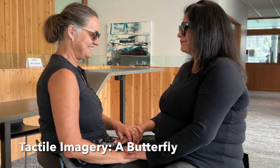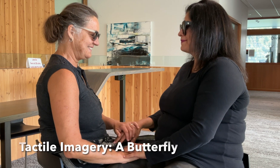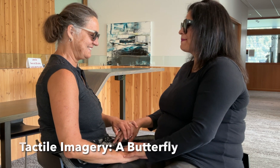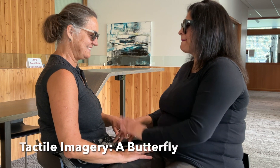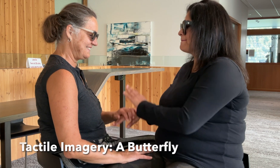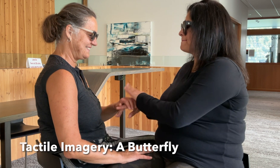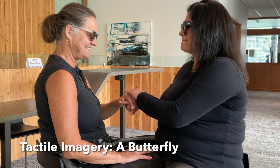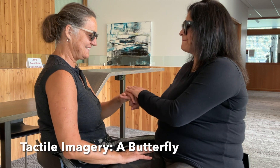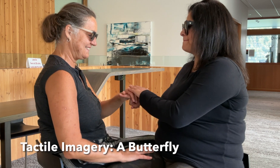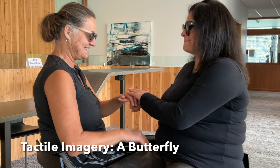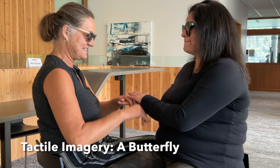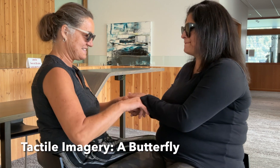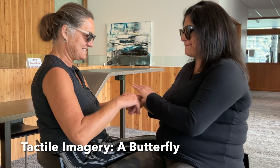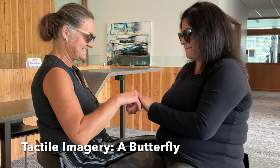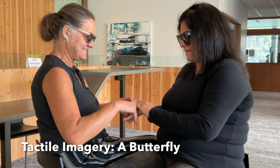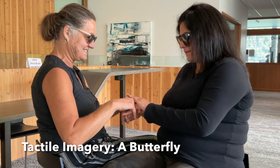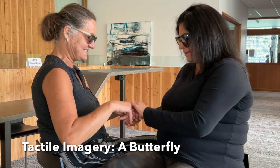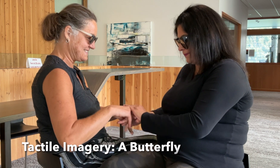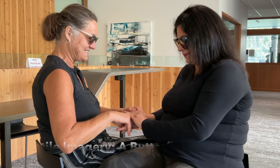Tactile Imagery: A Butterfly.